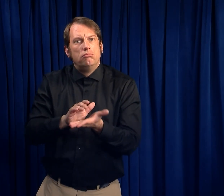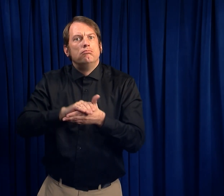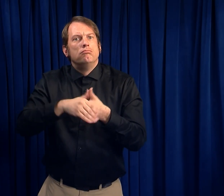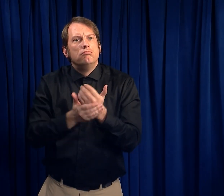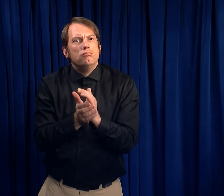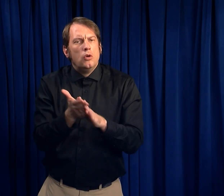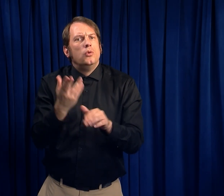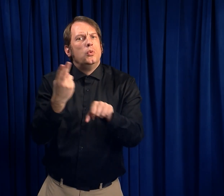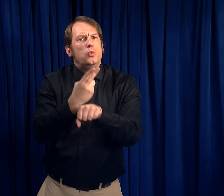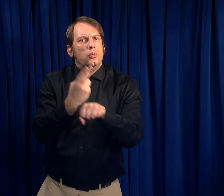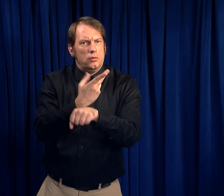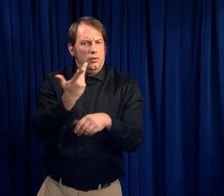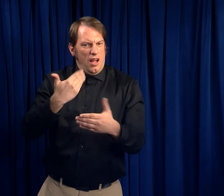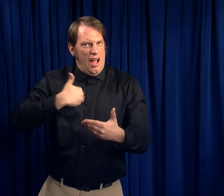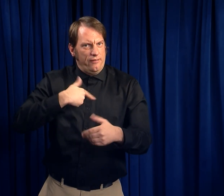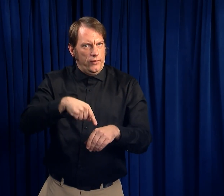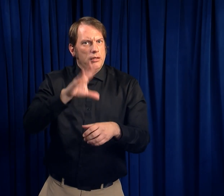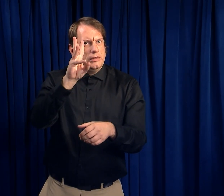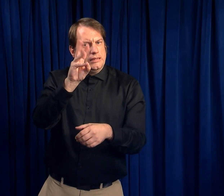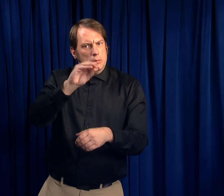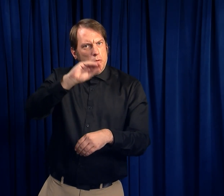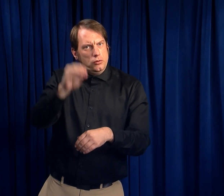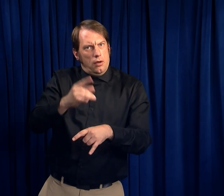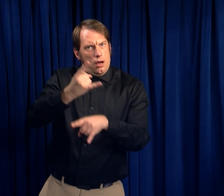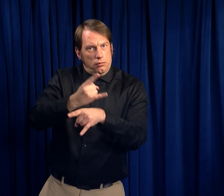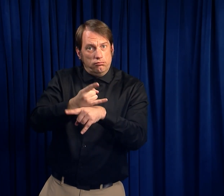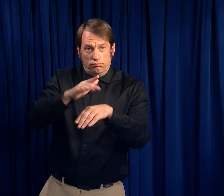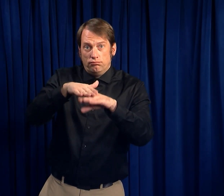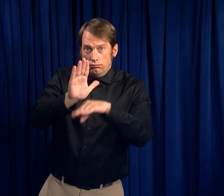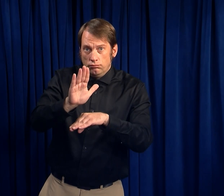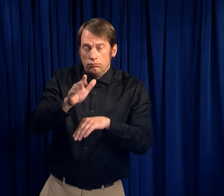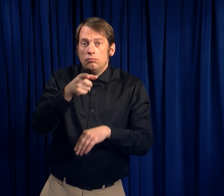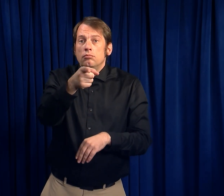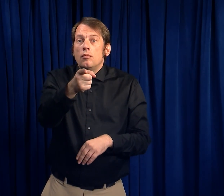use hand sanitizer with at least 60 percent alcohol.